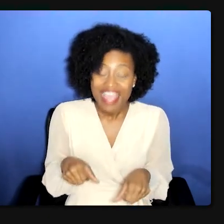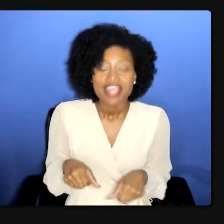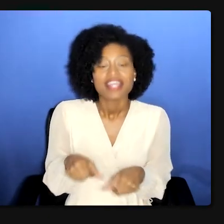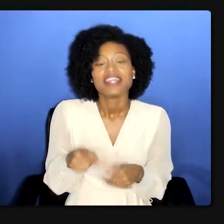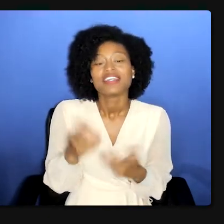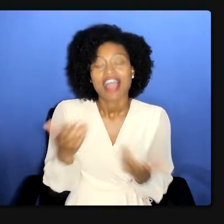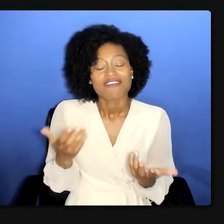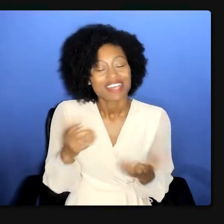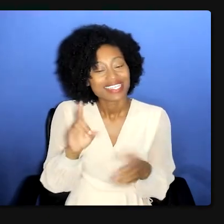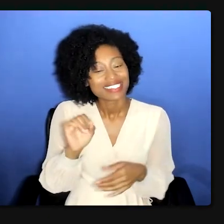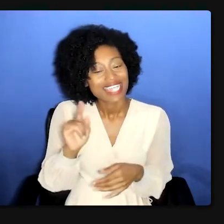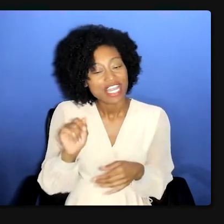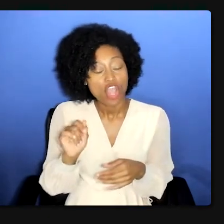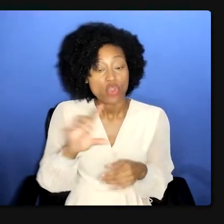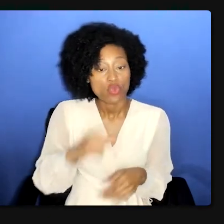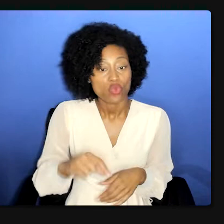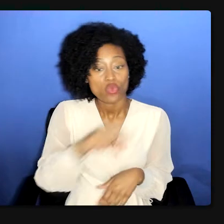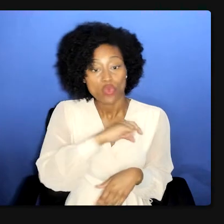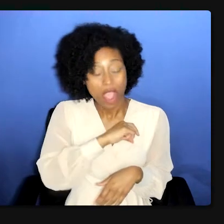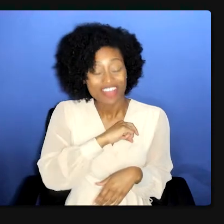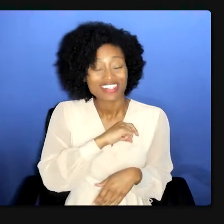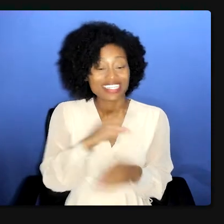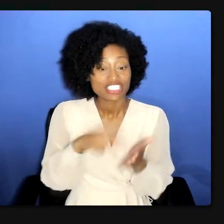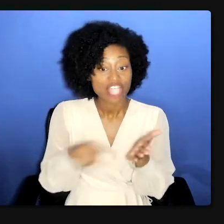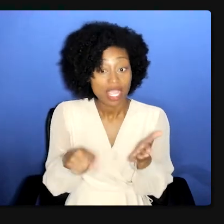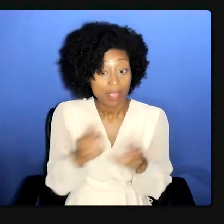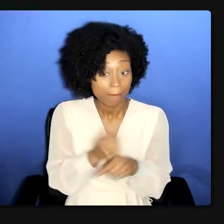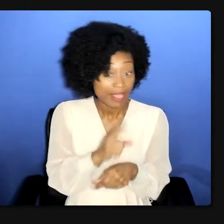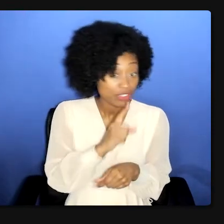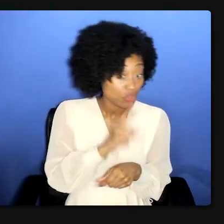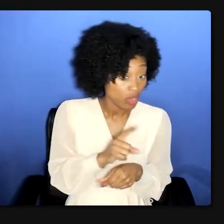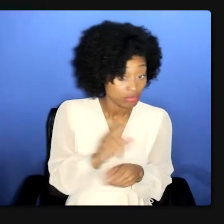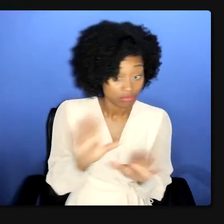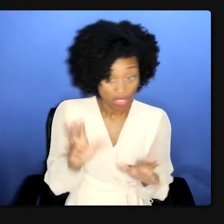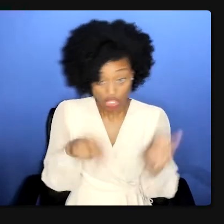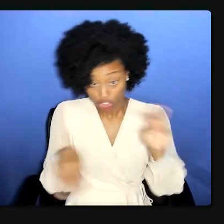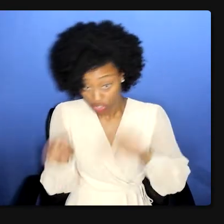which is basically a data quality check, indicating if there is a difference